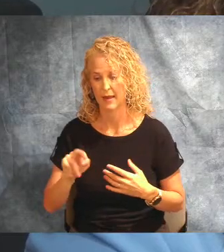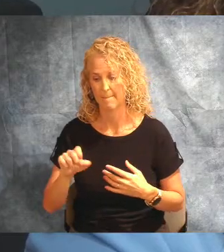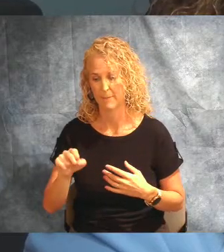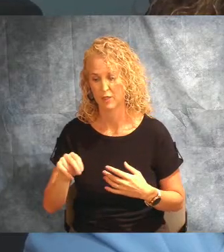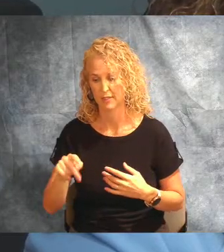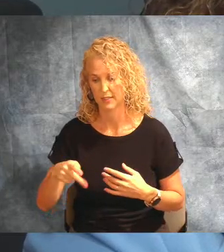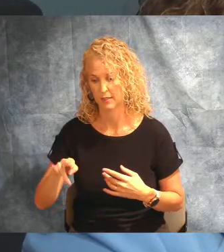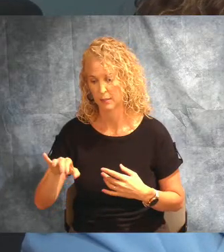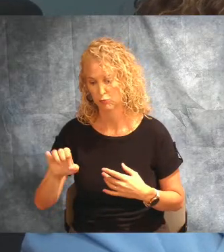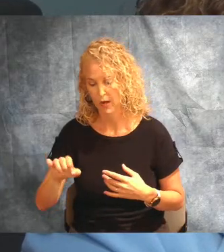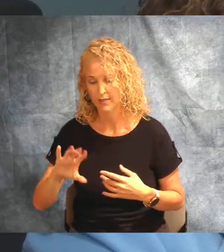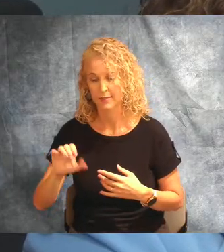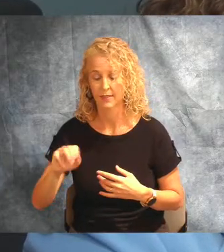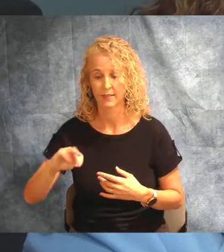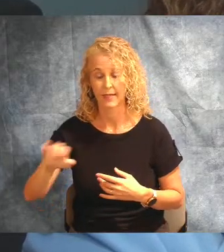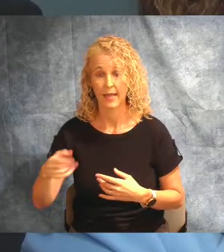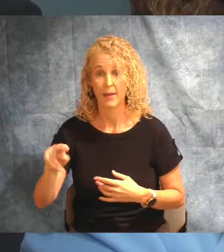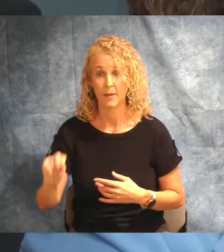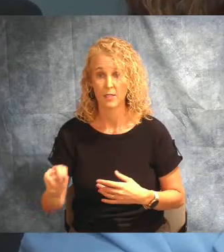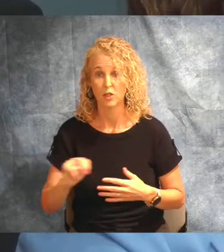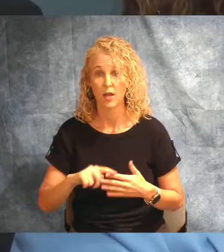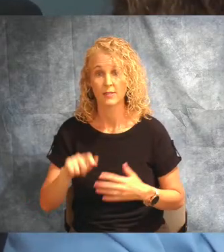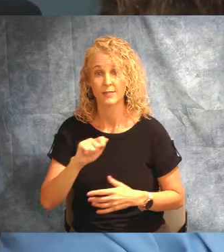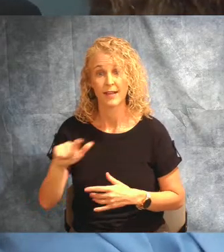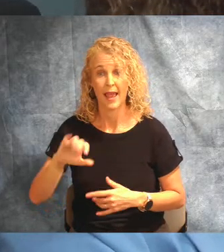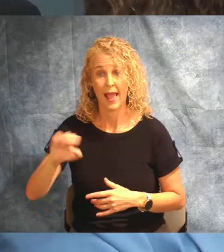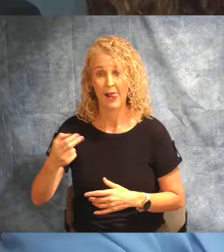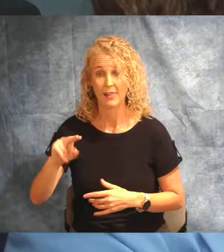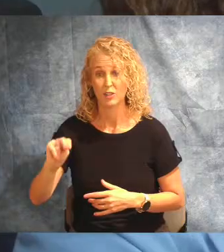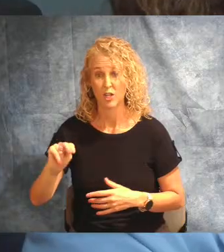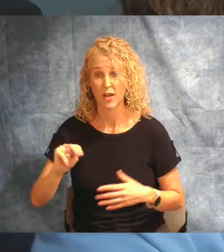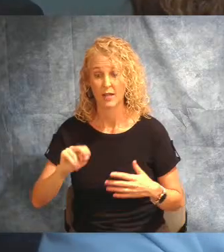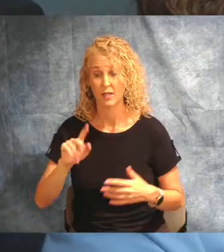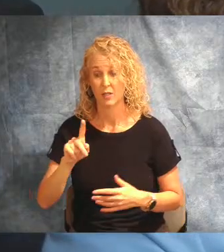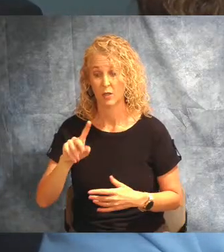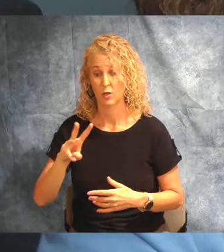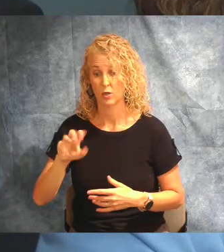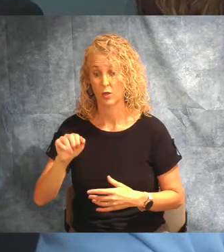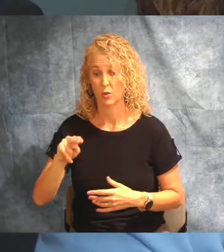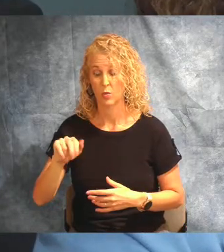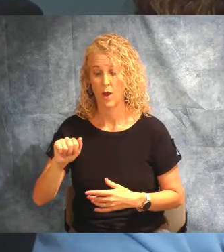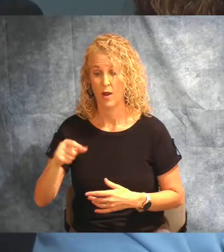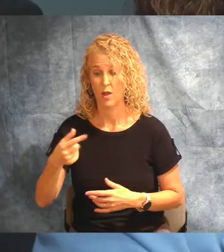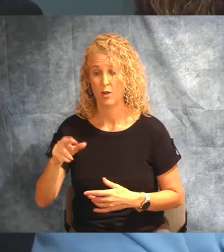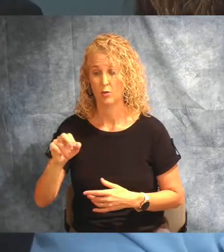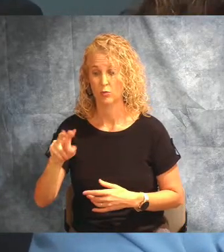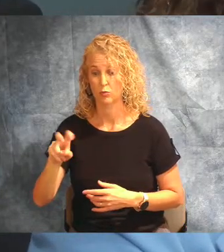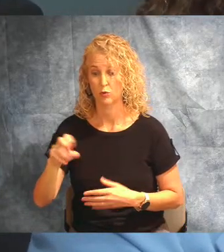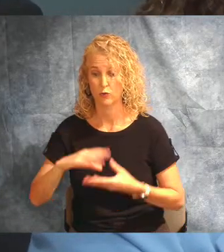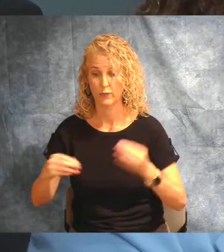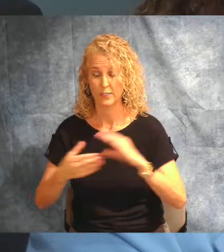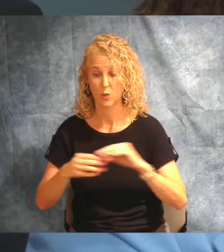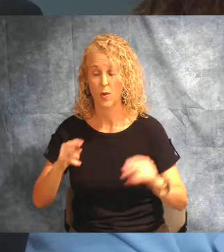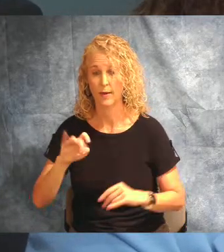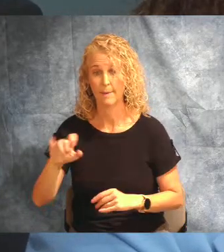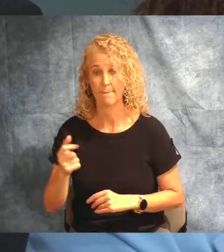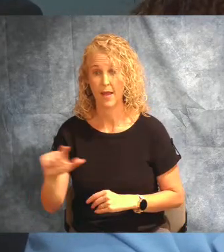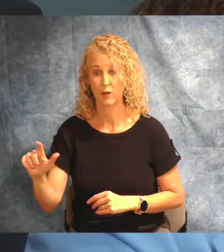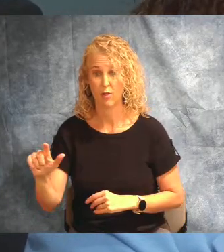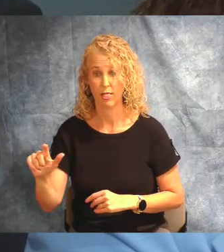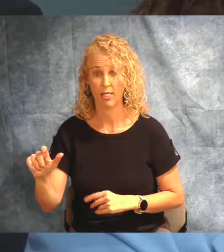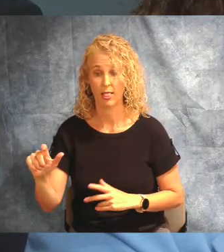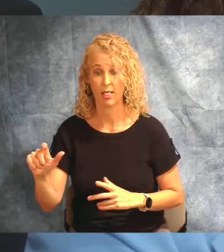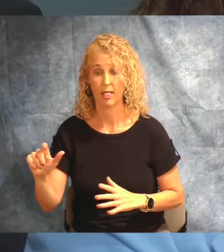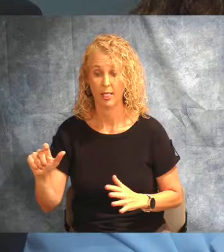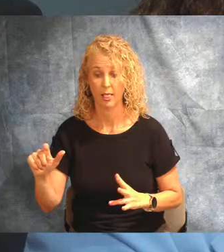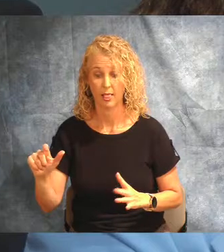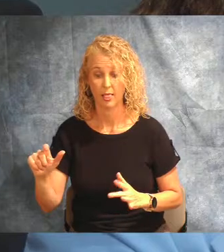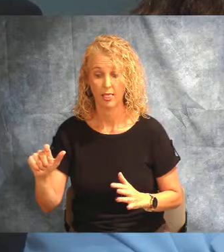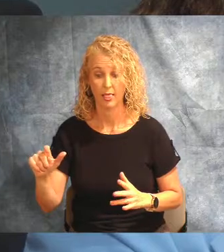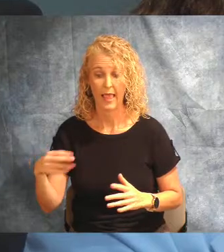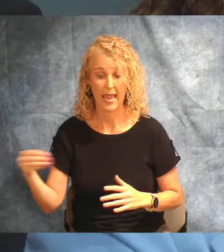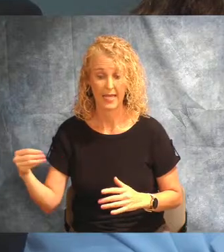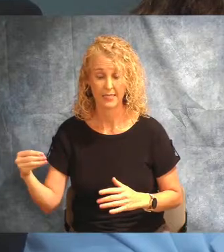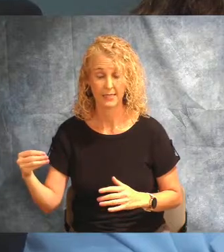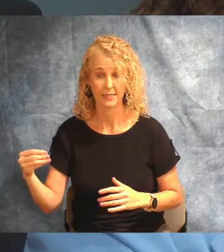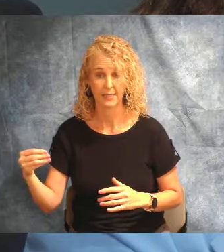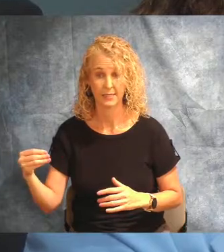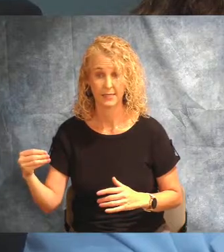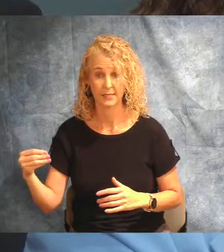Cam Johnson, um, Al Chang, Kana Goose story, uh, Michael uh, and, um, Manny